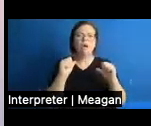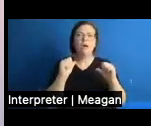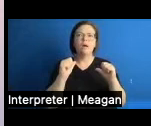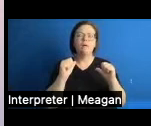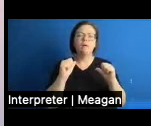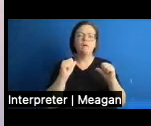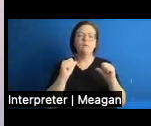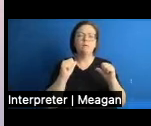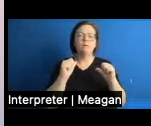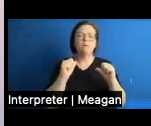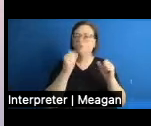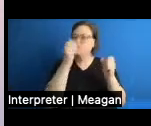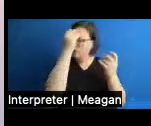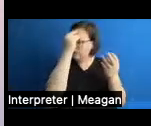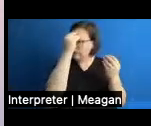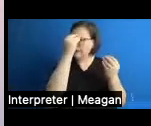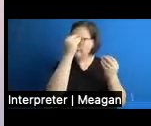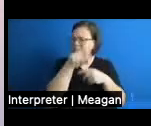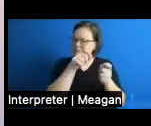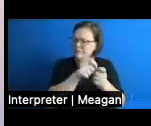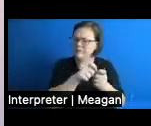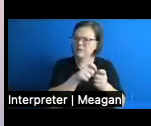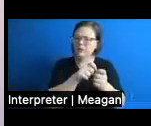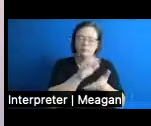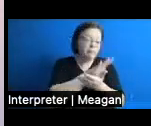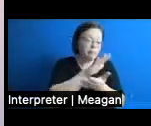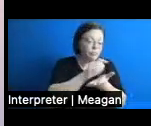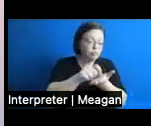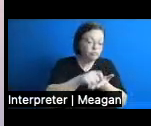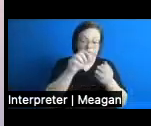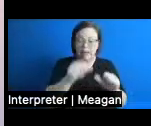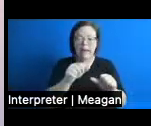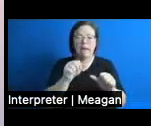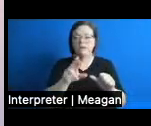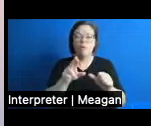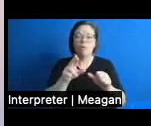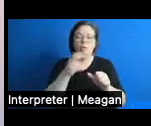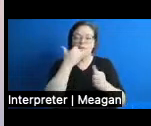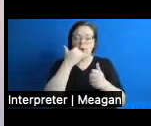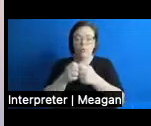articulate to yourself on paper if you want around like phone notes or just any way any